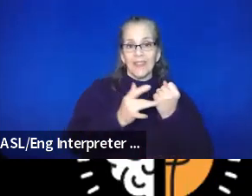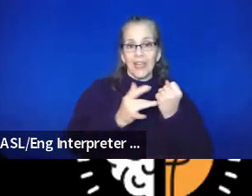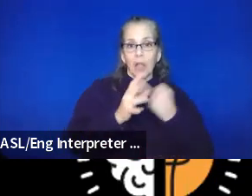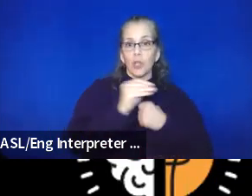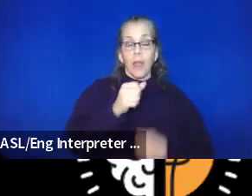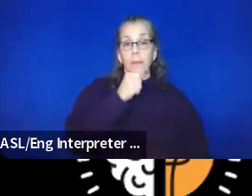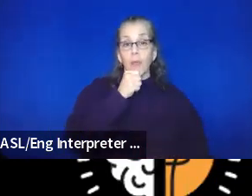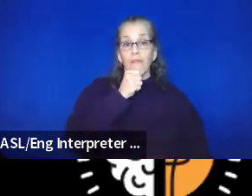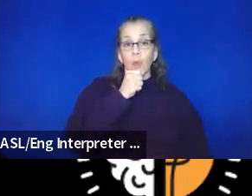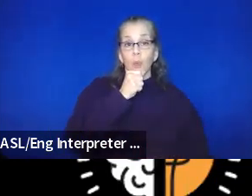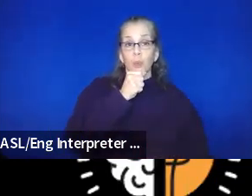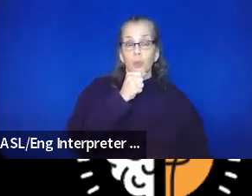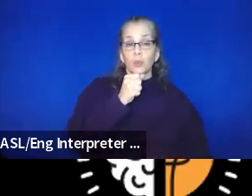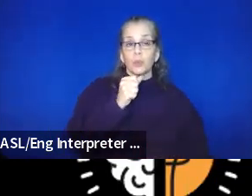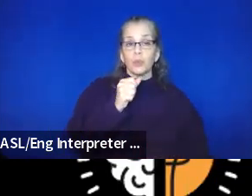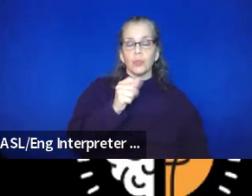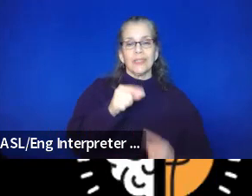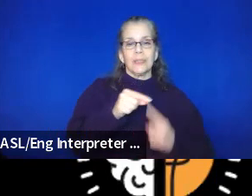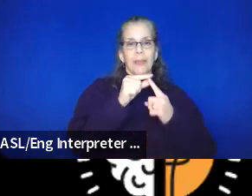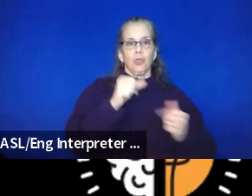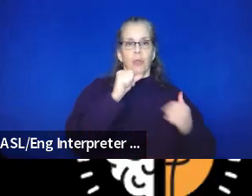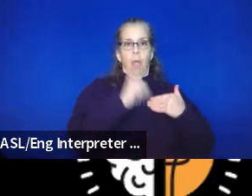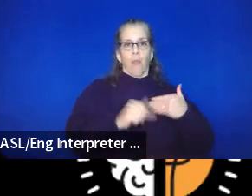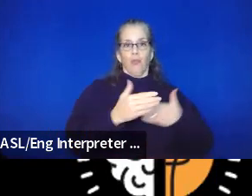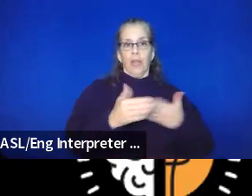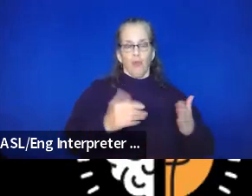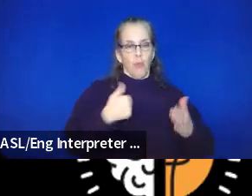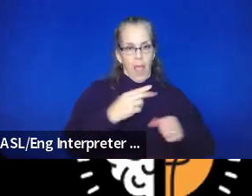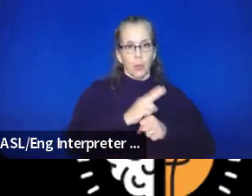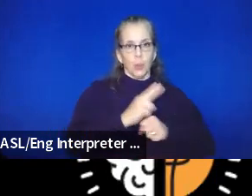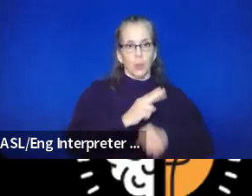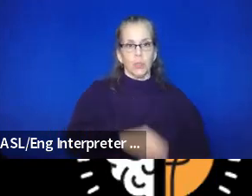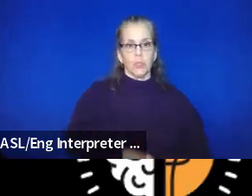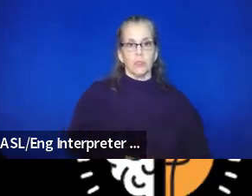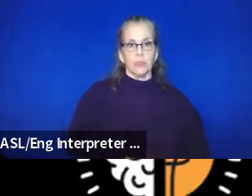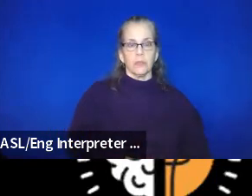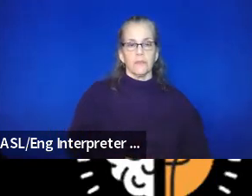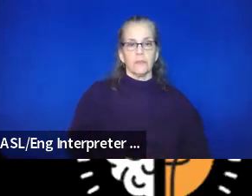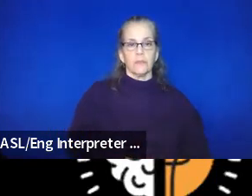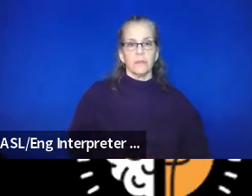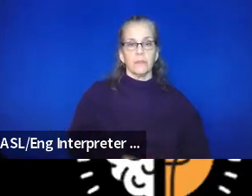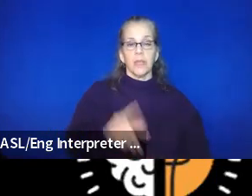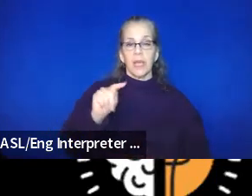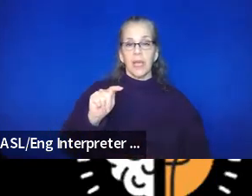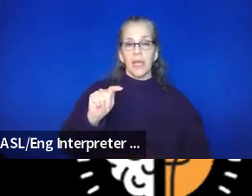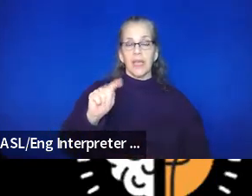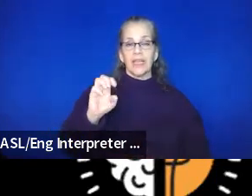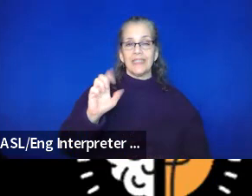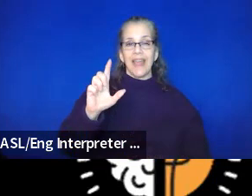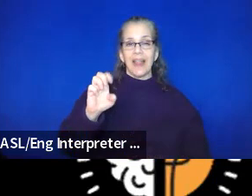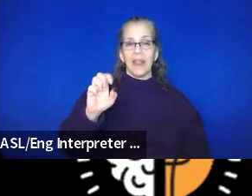time, especially in the operating room. And you can use telecoils, Bluetooth stuff.